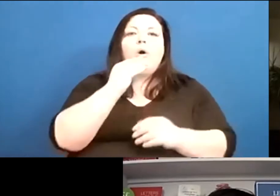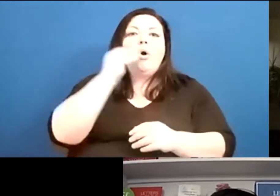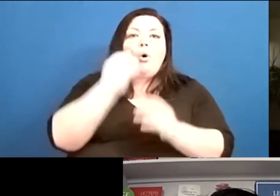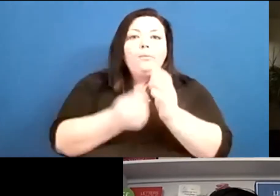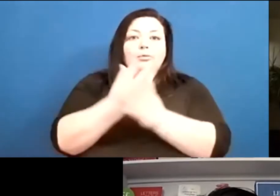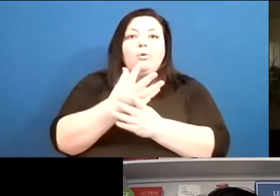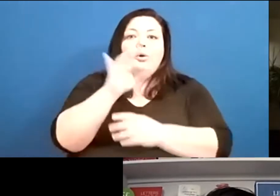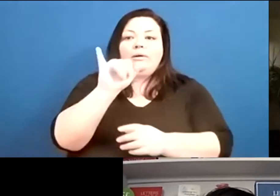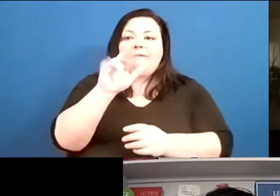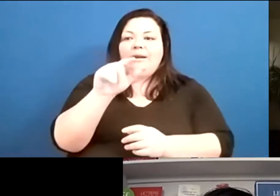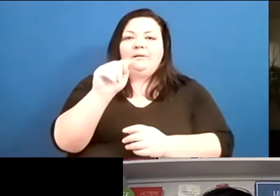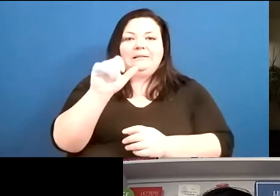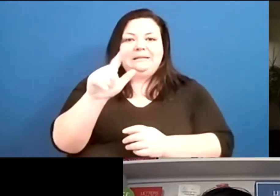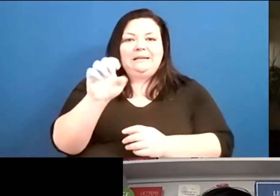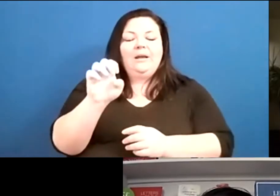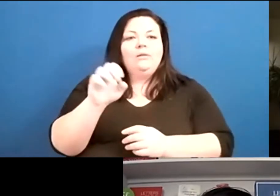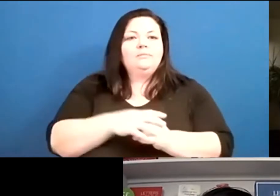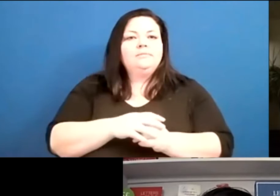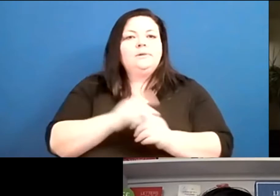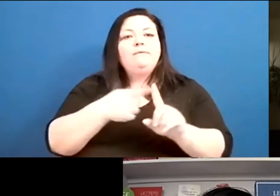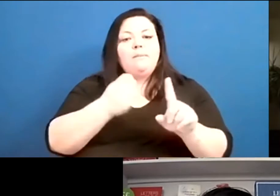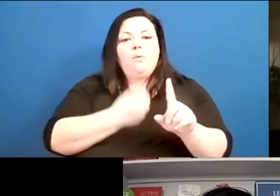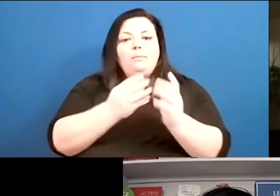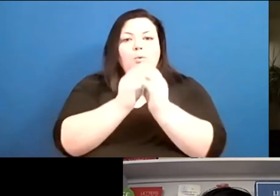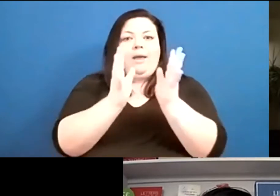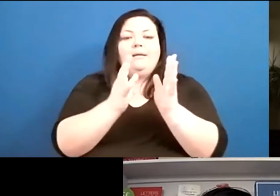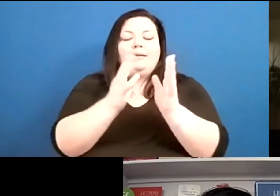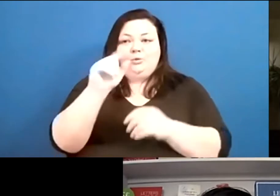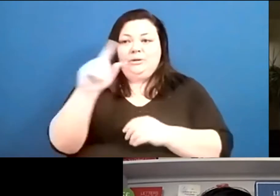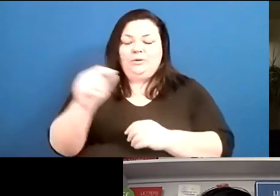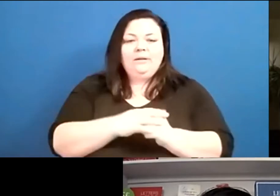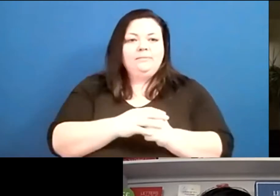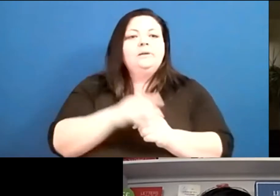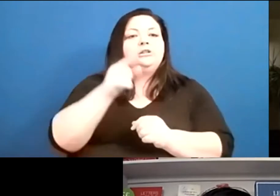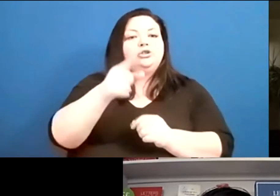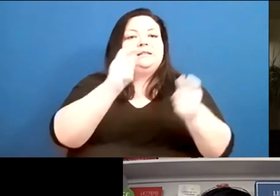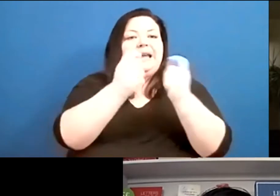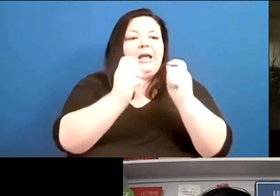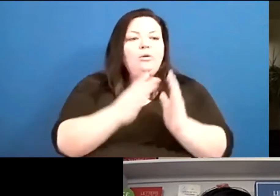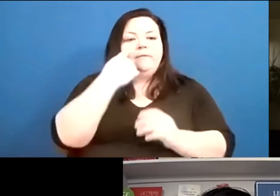from Bone Bouquet in 2020, executive editor of Noemi Press, and online editor